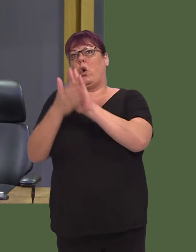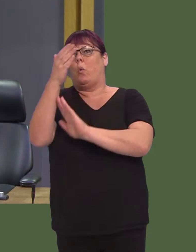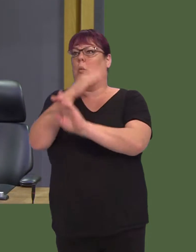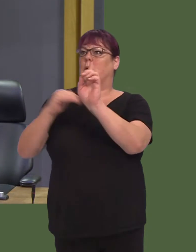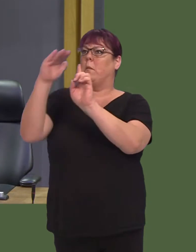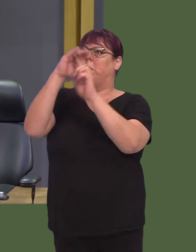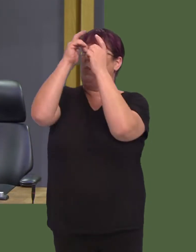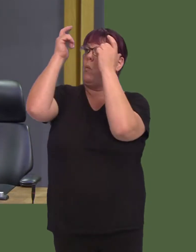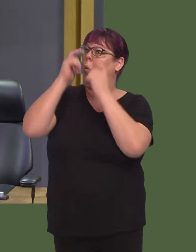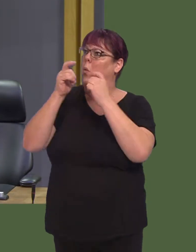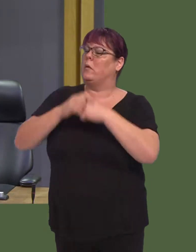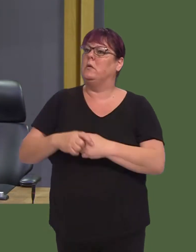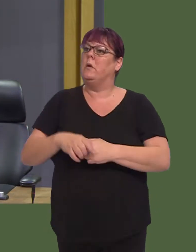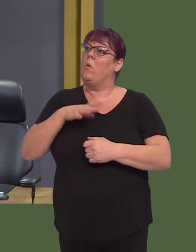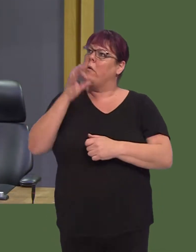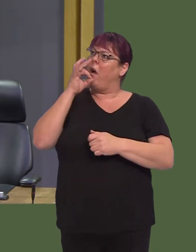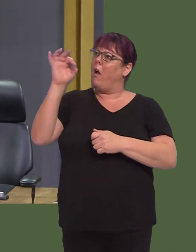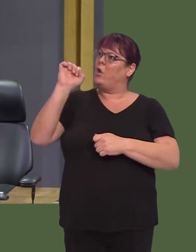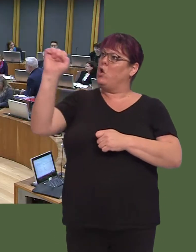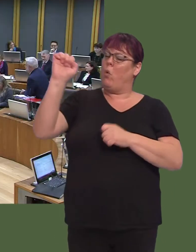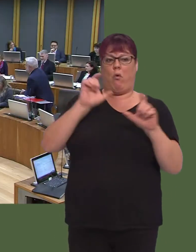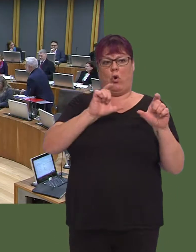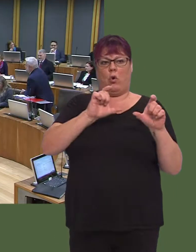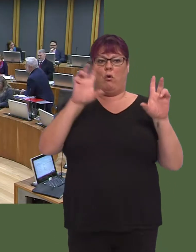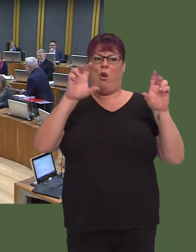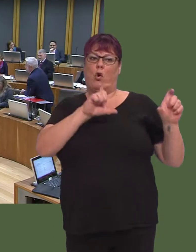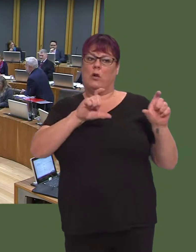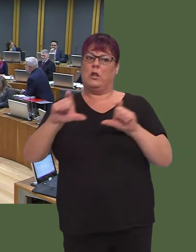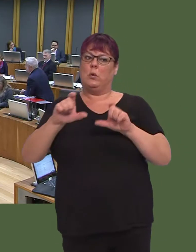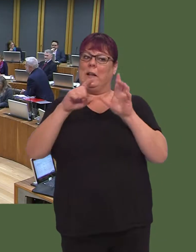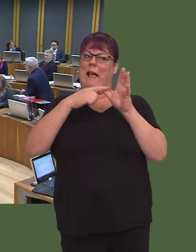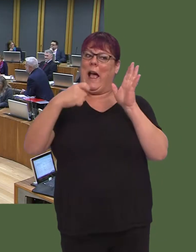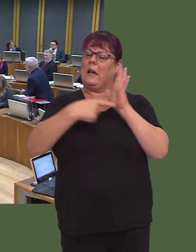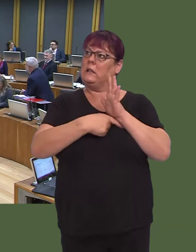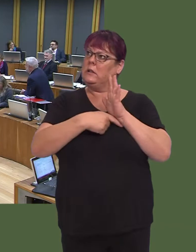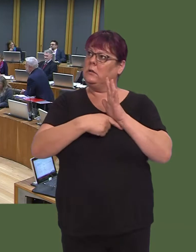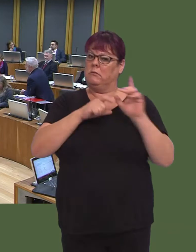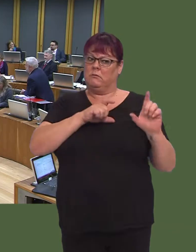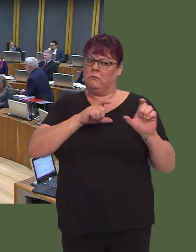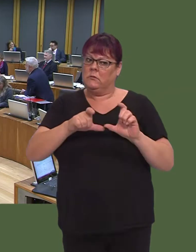Court, can you confirm that any proposal to repeal your continuity Act will be held in